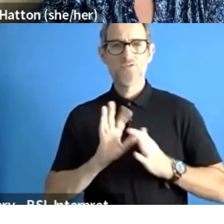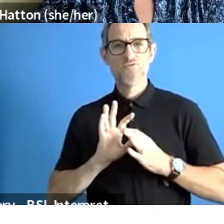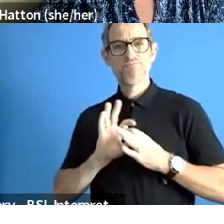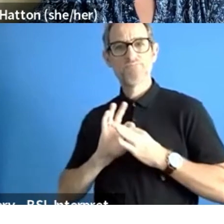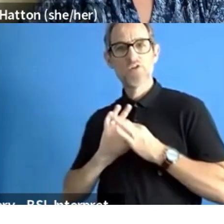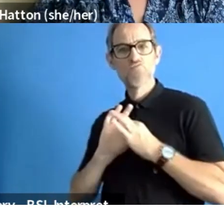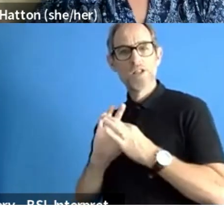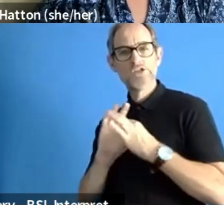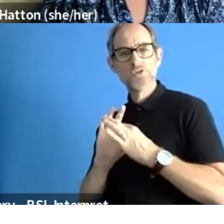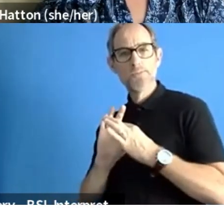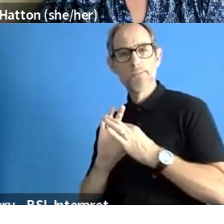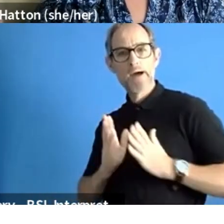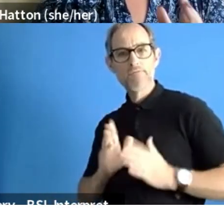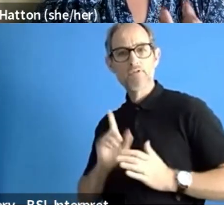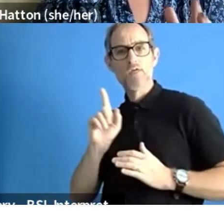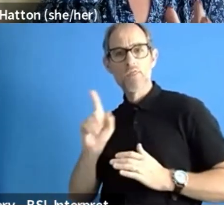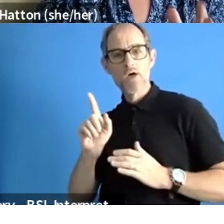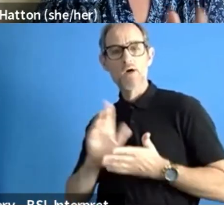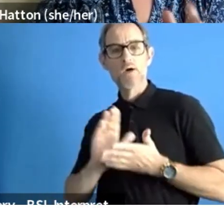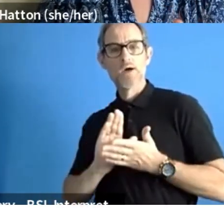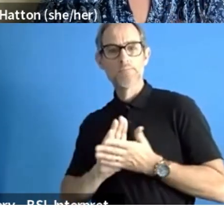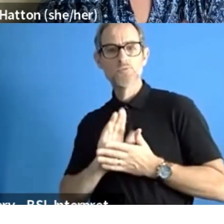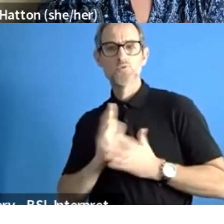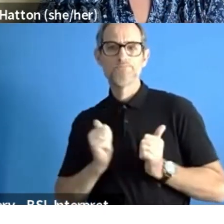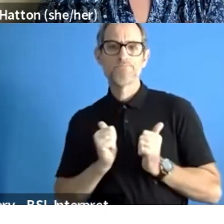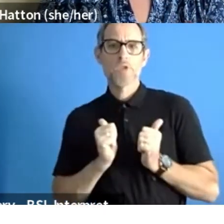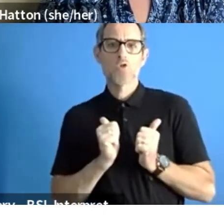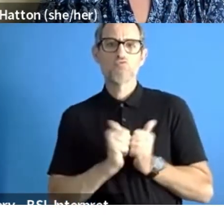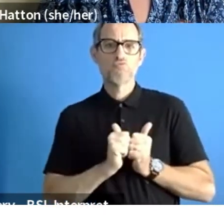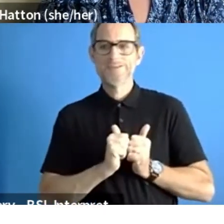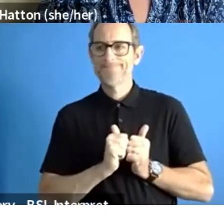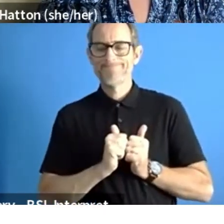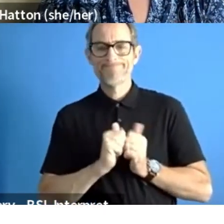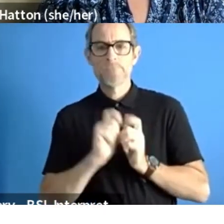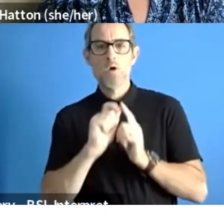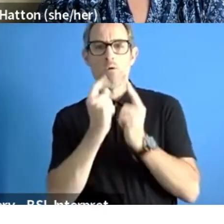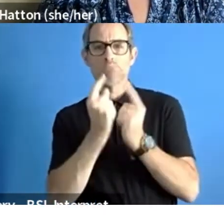they're willing to say no we haven't got this right yet. We need some